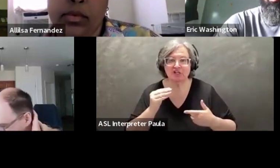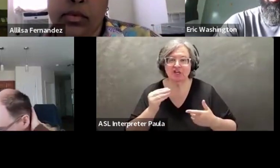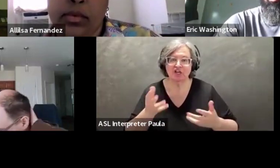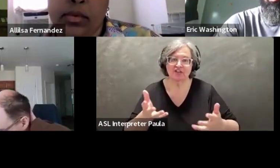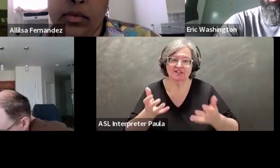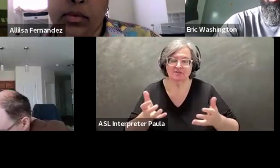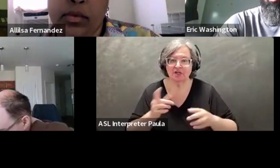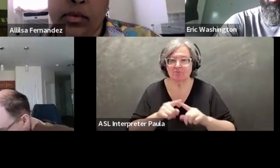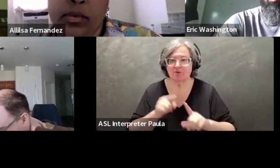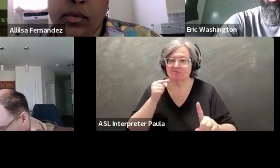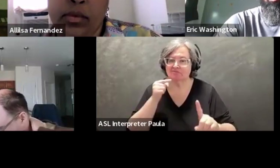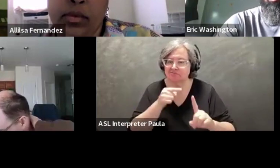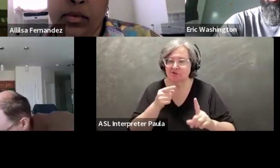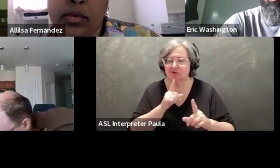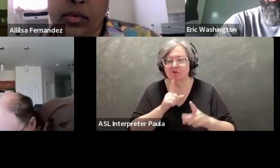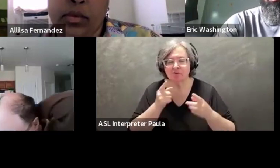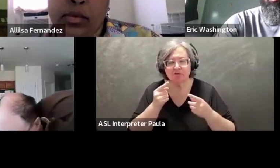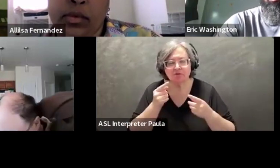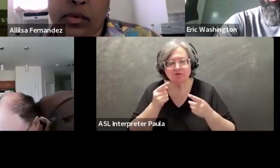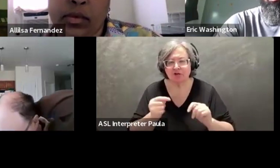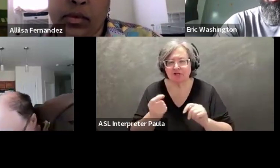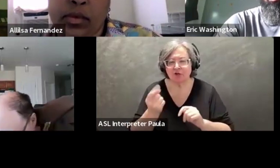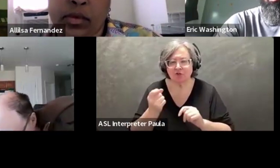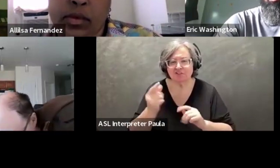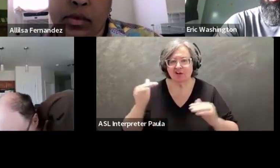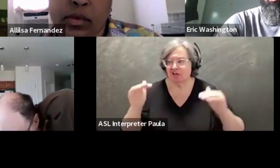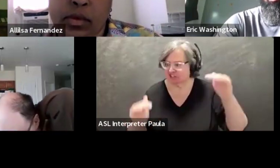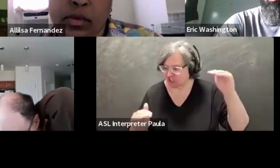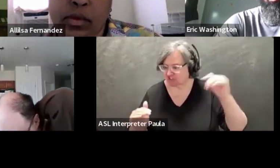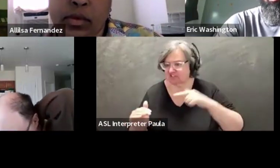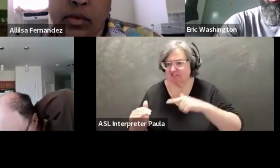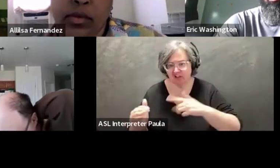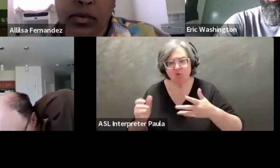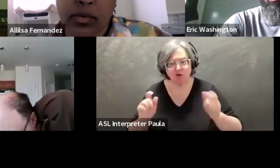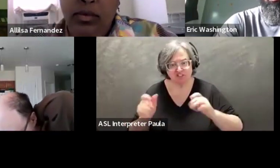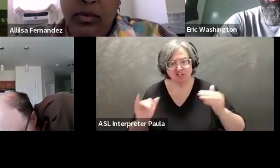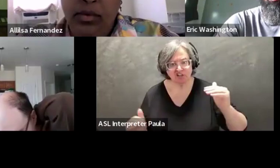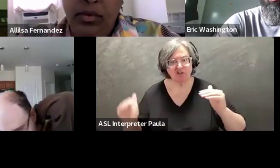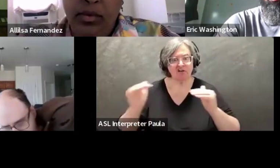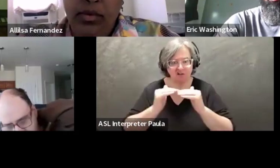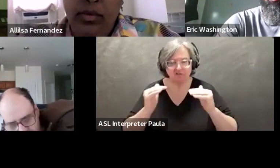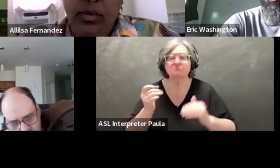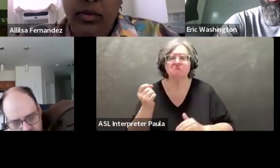of really understanding injustices and wanting to work towards changing those Thank you, Eric,